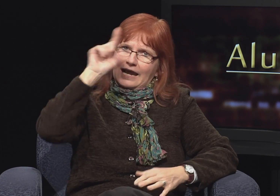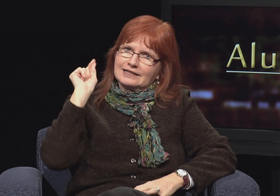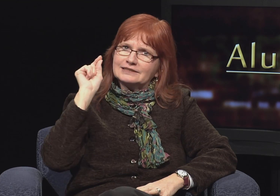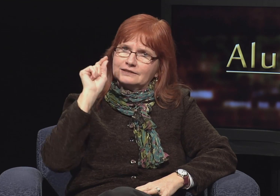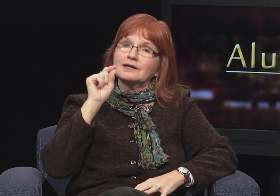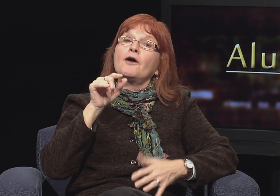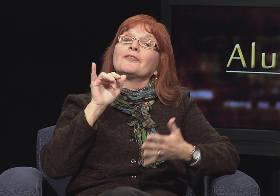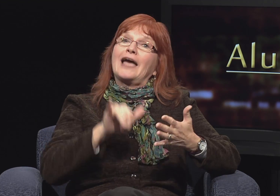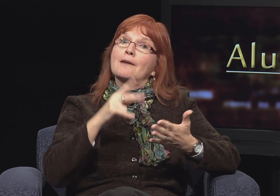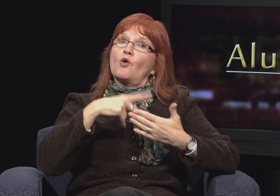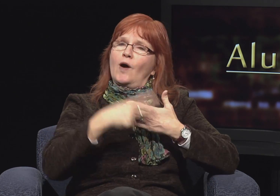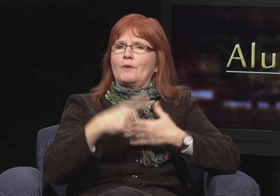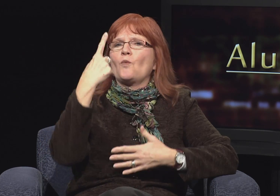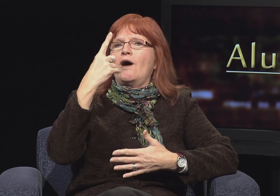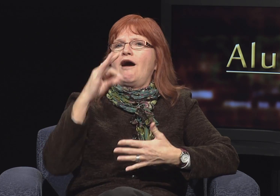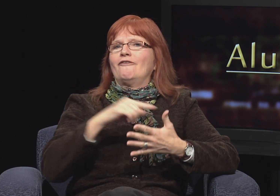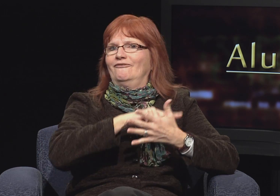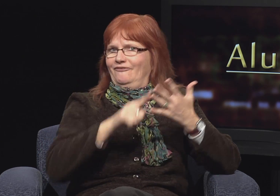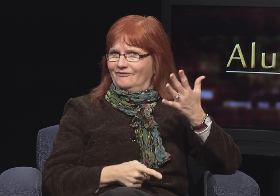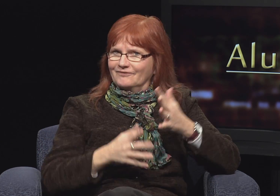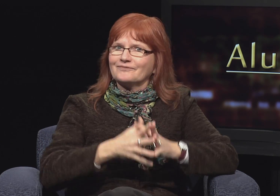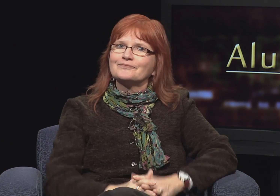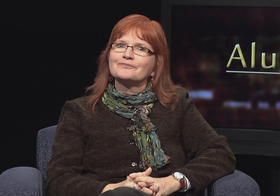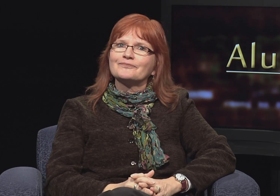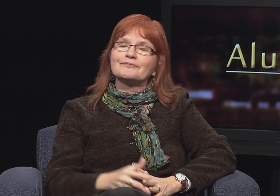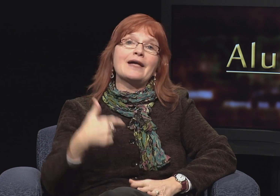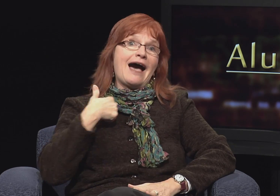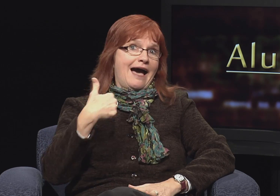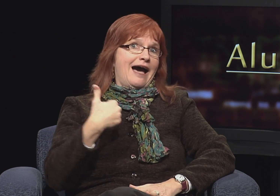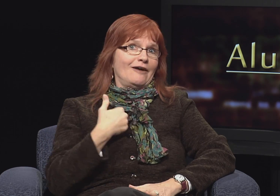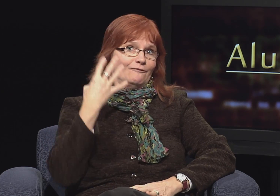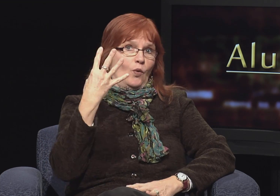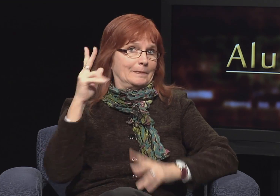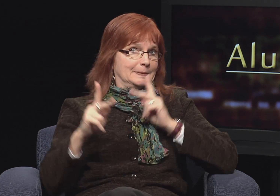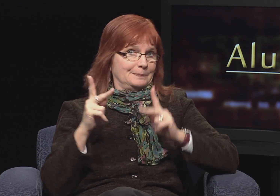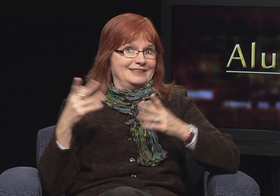This program will be one of many. I have four people here